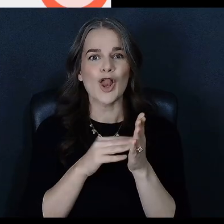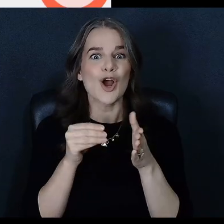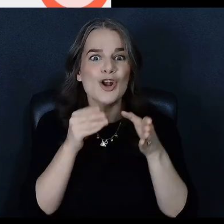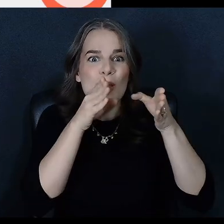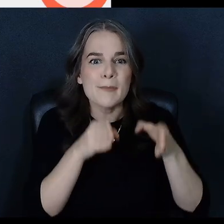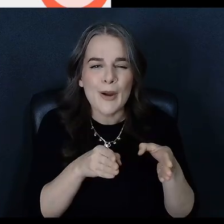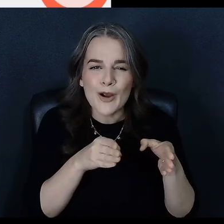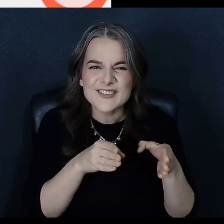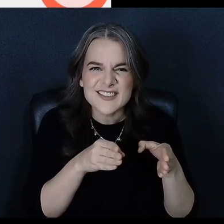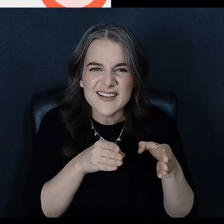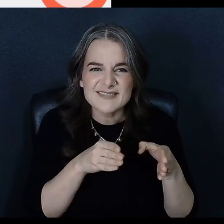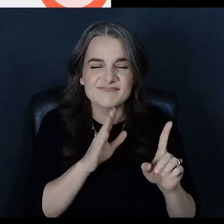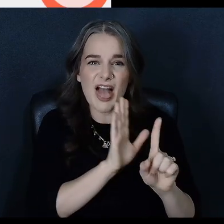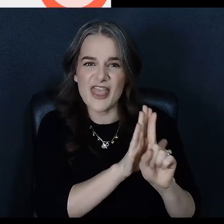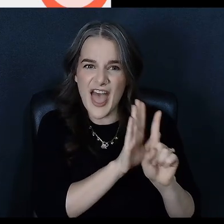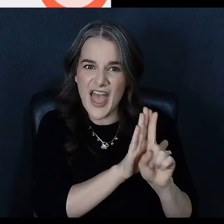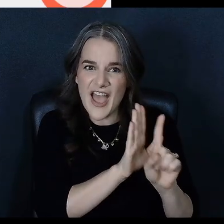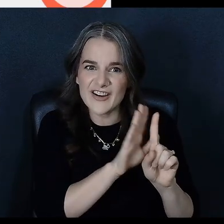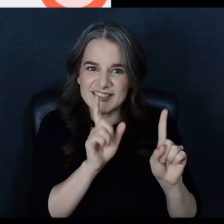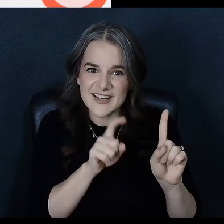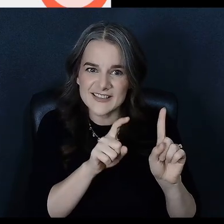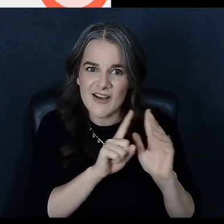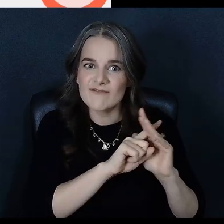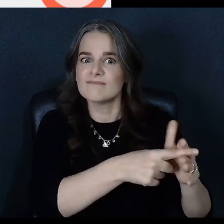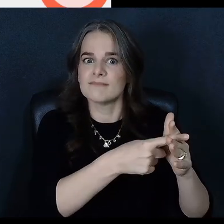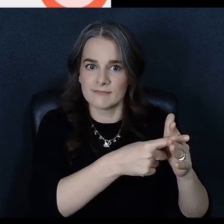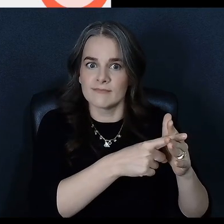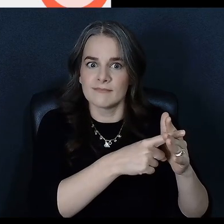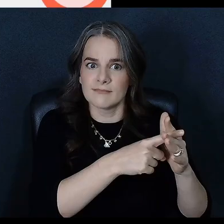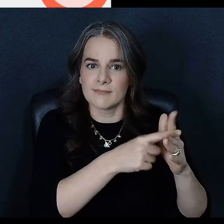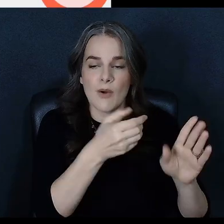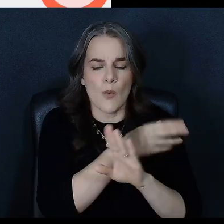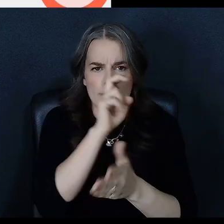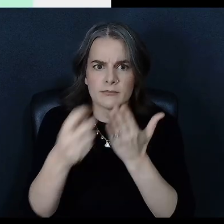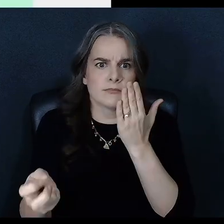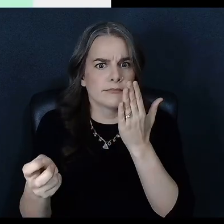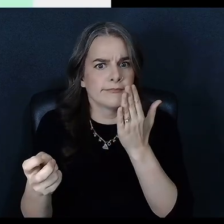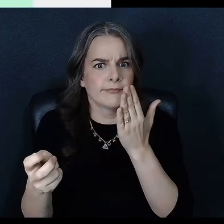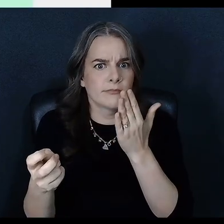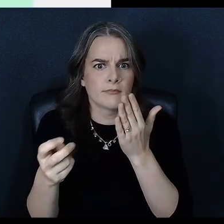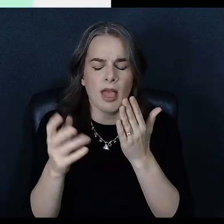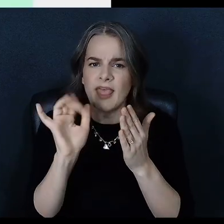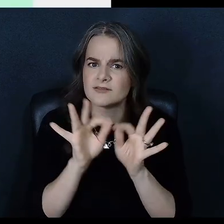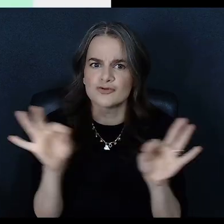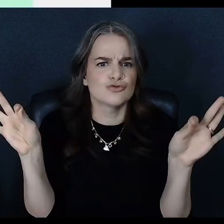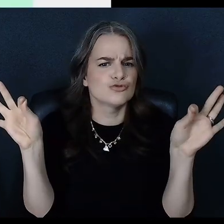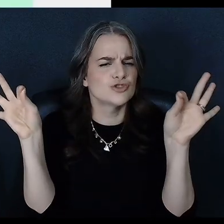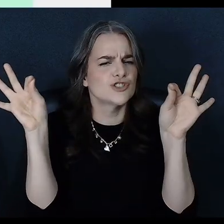and wants first before we jump into tech is critical. I think I said enough of that.